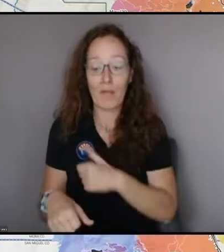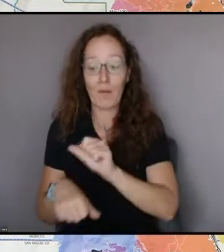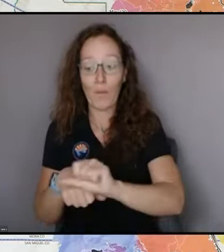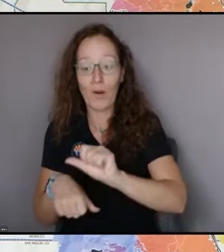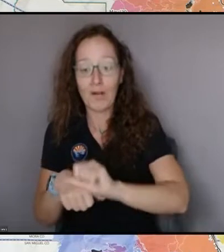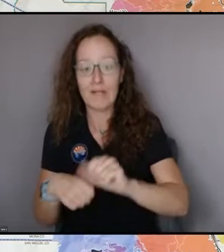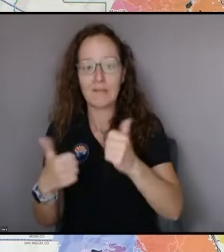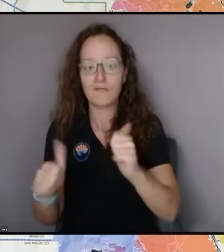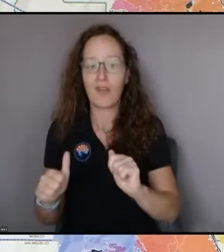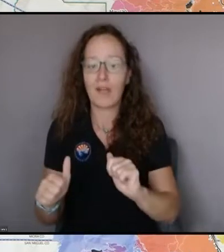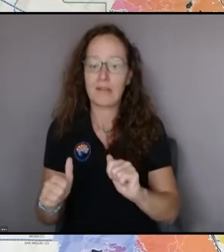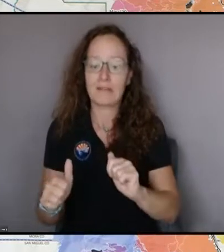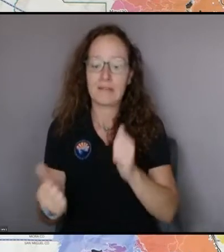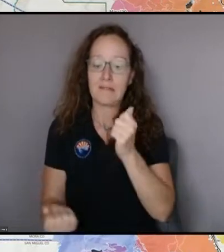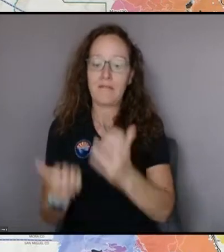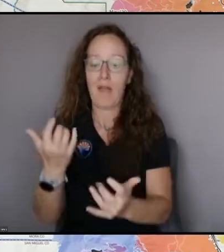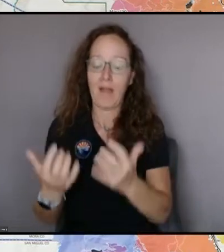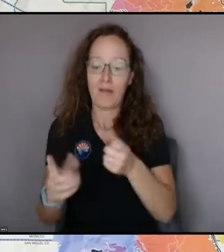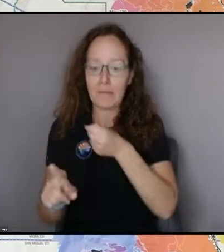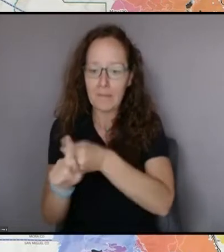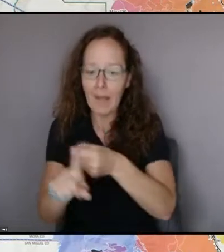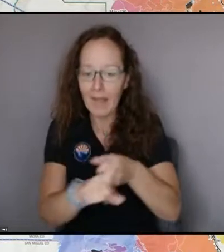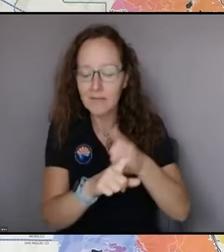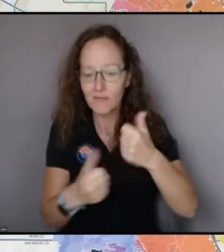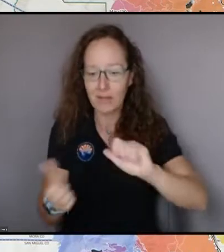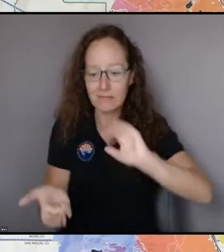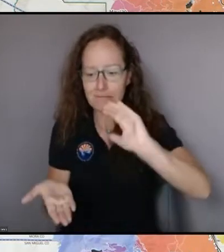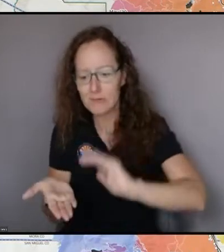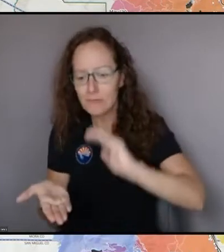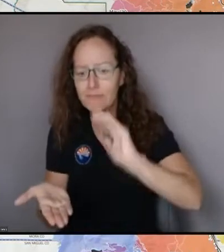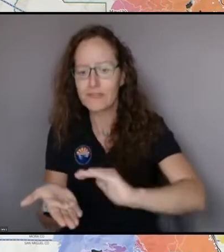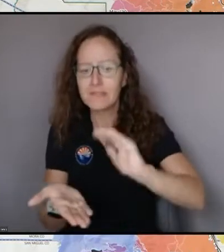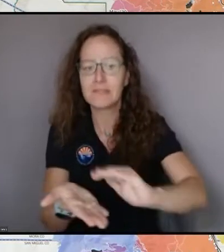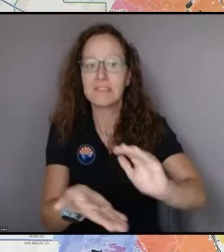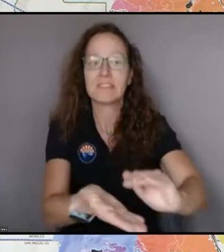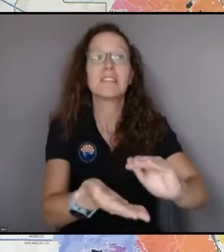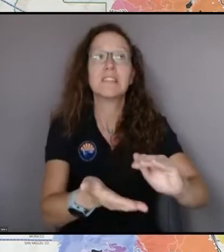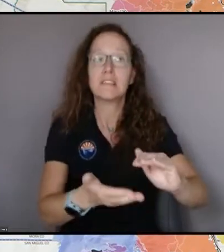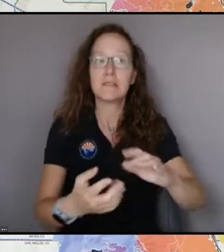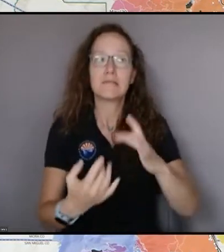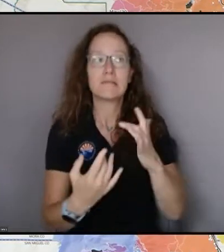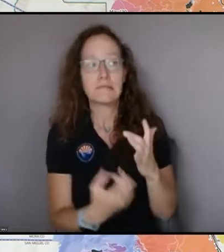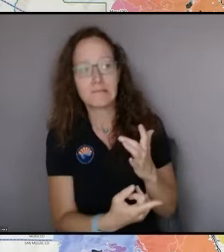assumption about what was going to occur was made because of the significance of the consequence if that rain would